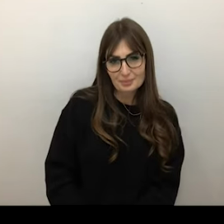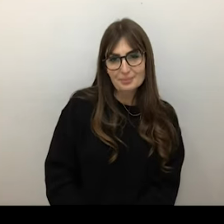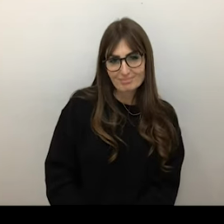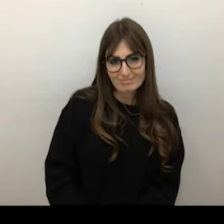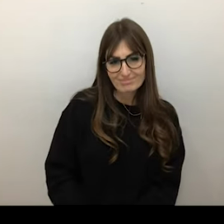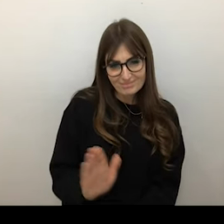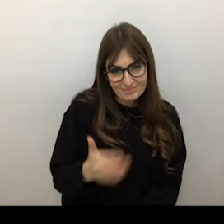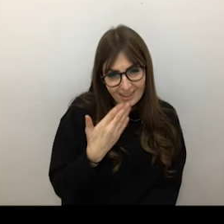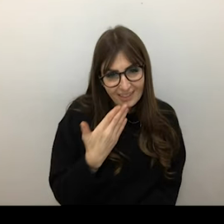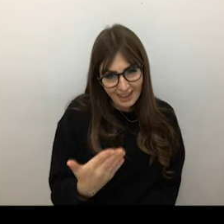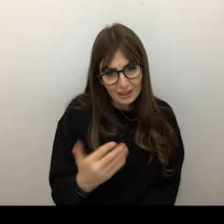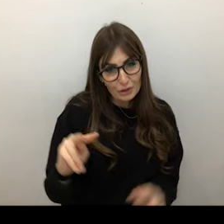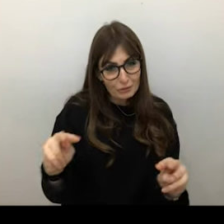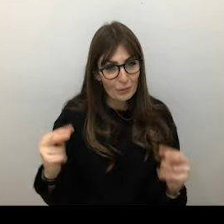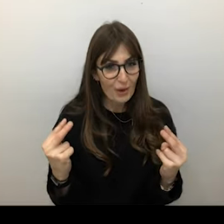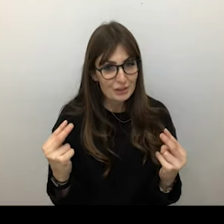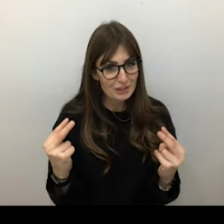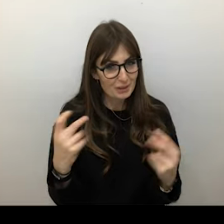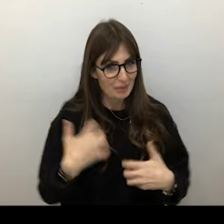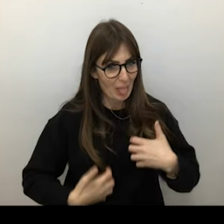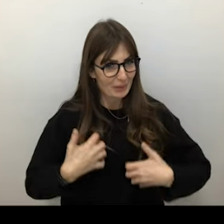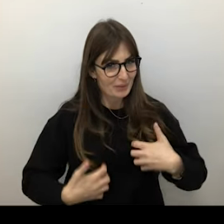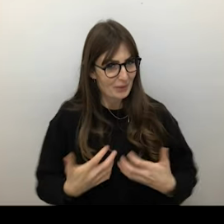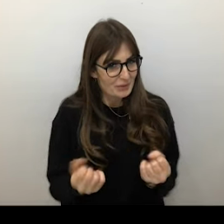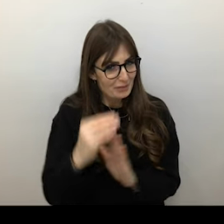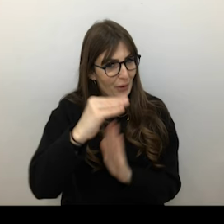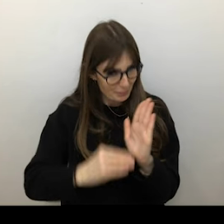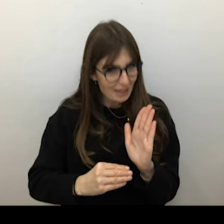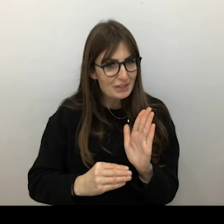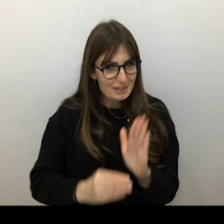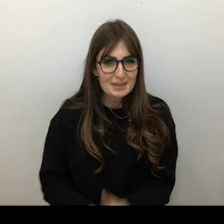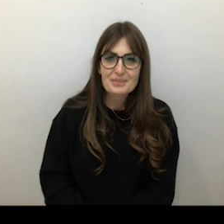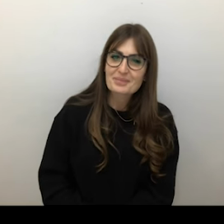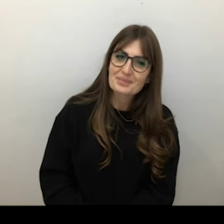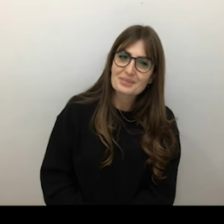Thank you very much for watching, and we're really looking forward to receiving your applications.